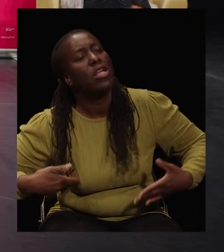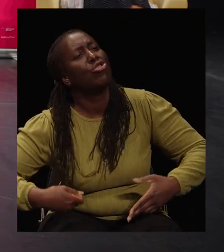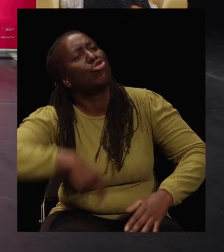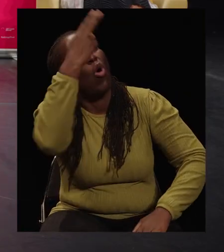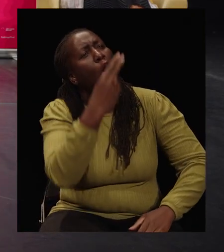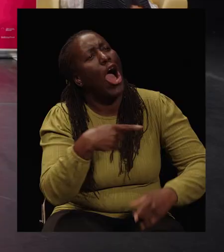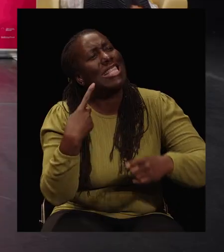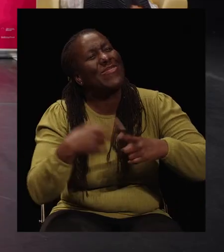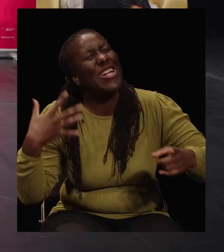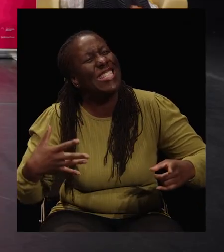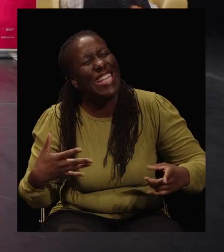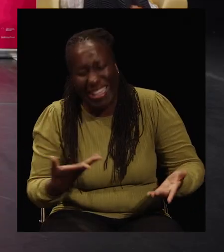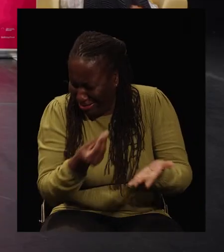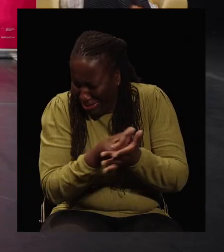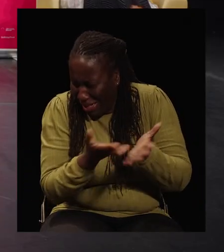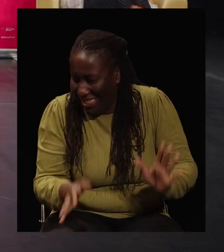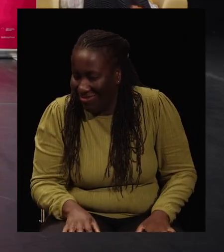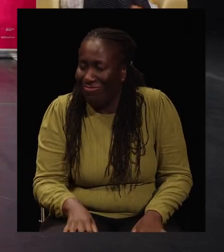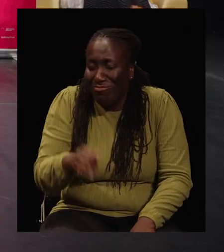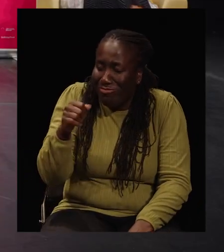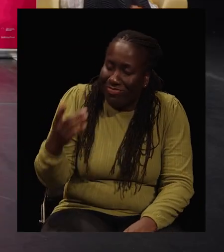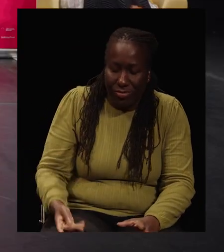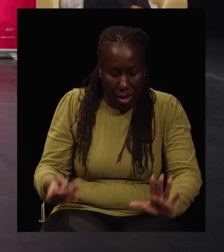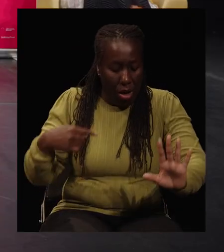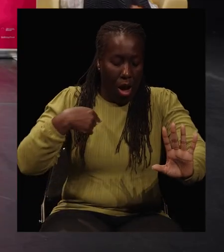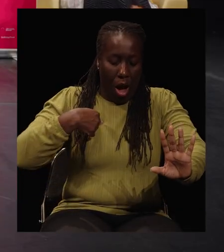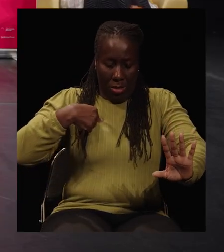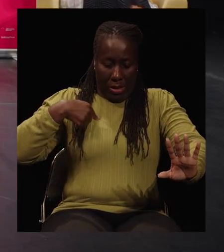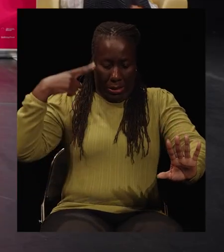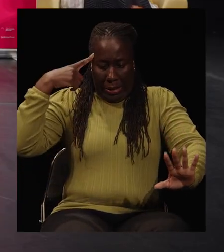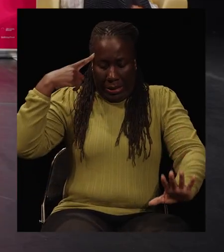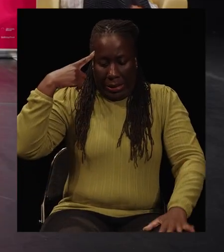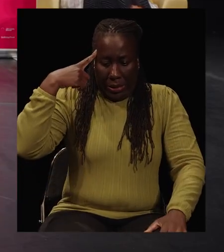Write you an invoice. But you know what, I think that there's a very practical thing